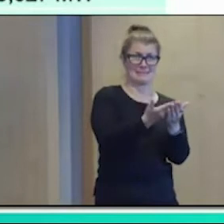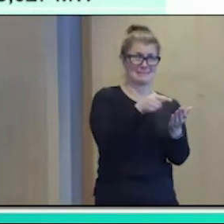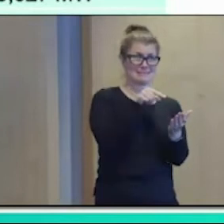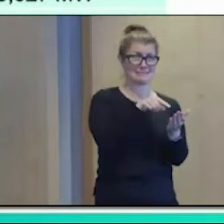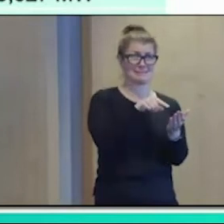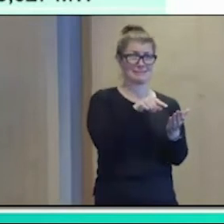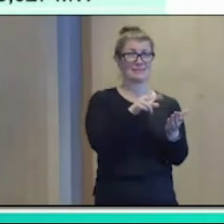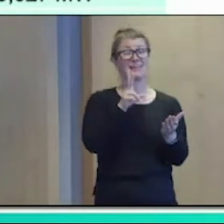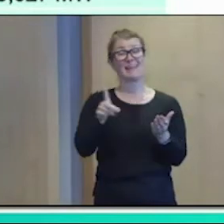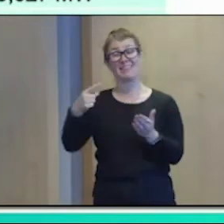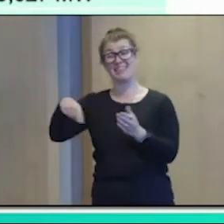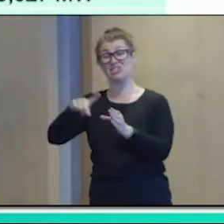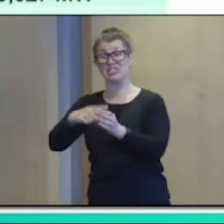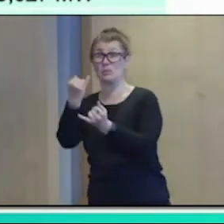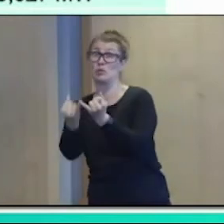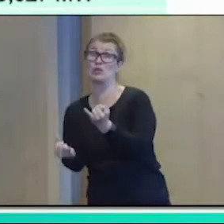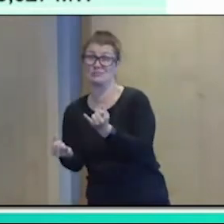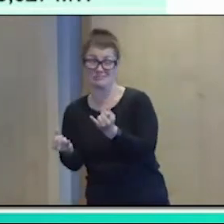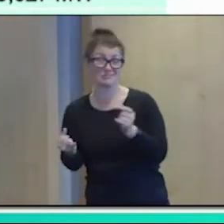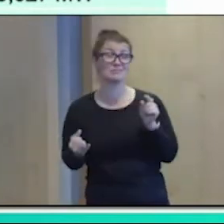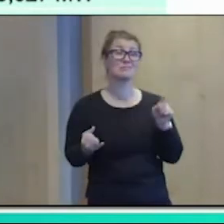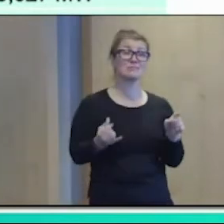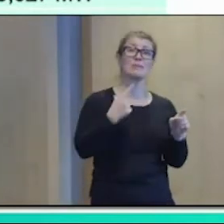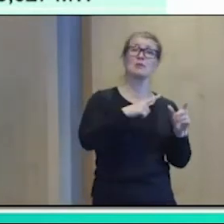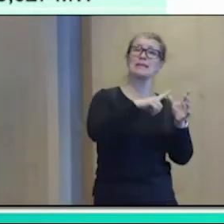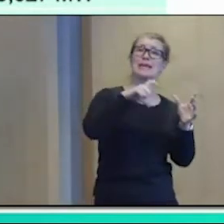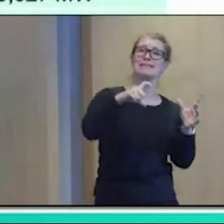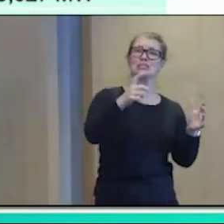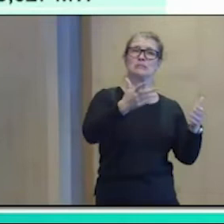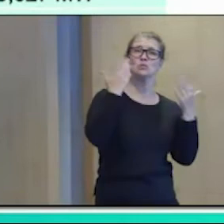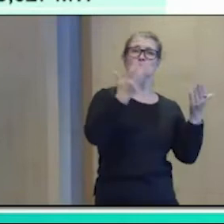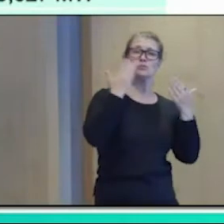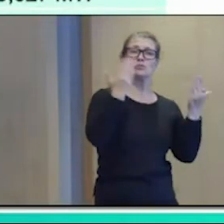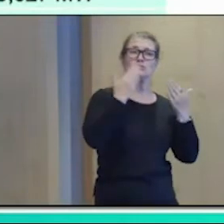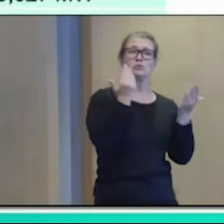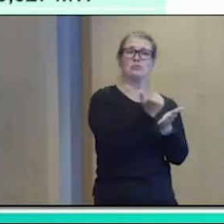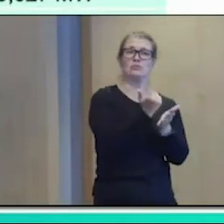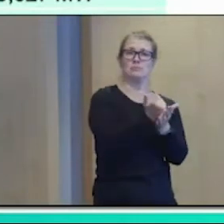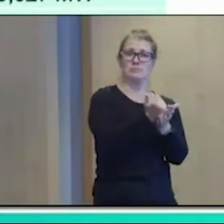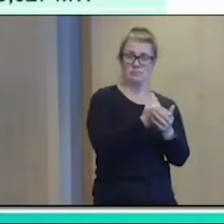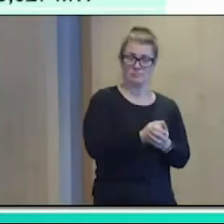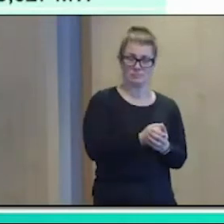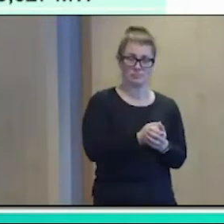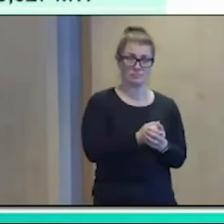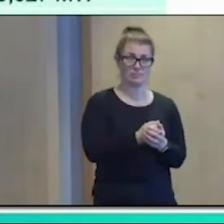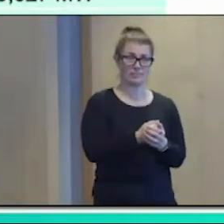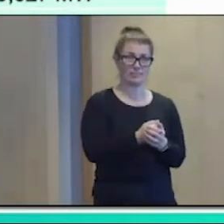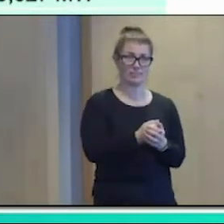year and that was due to air conditioning load and medical research shows that you're 77 more likely